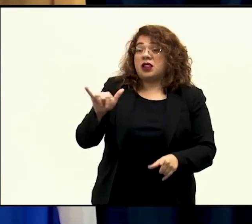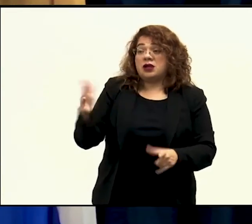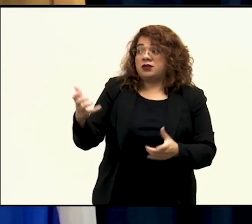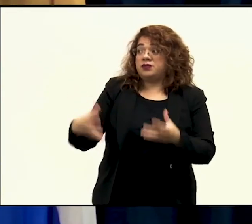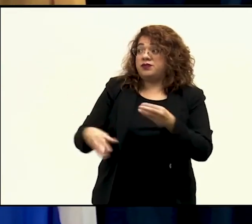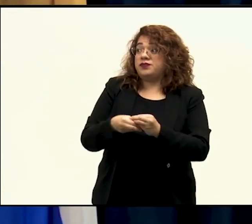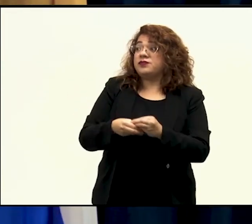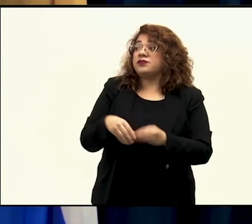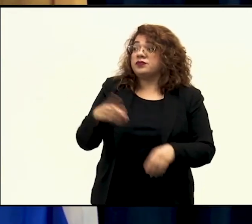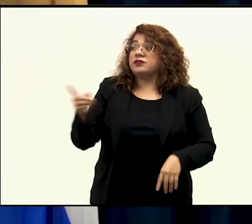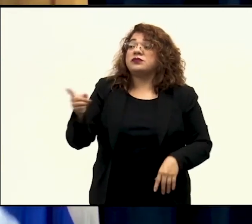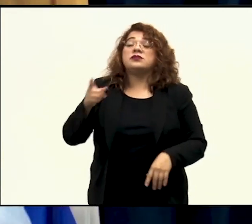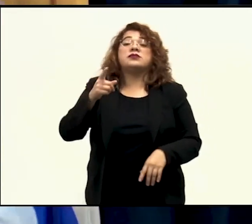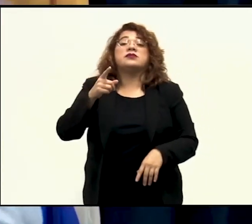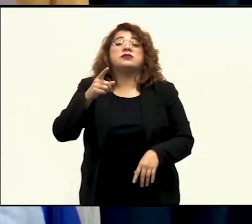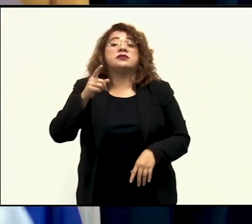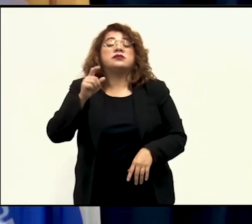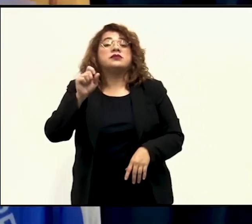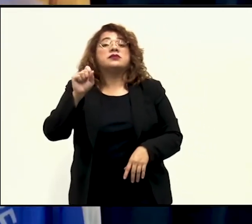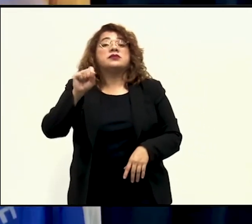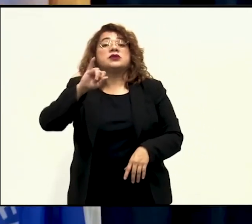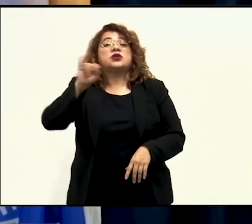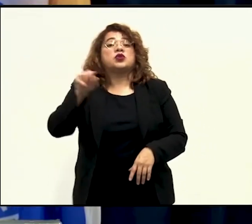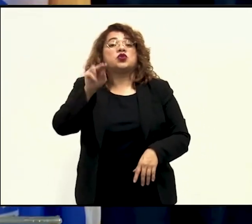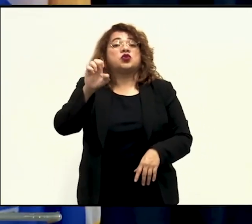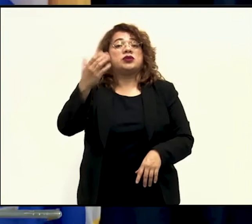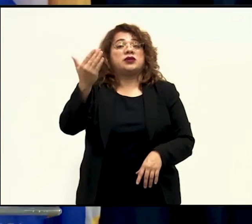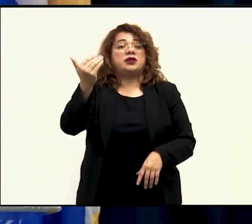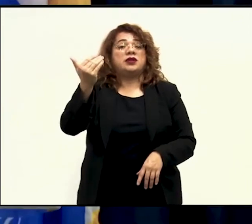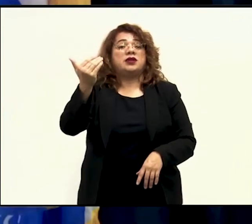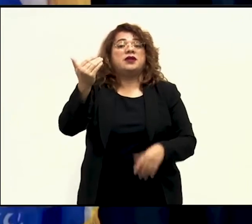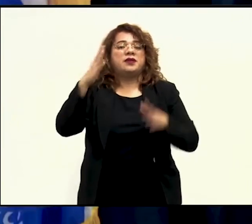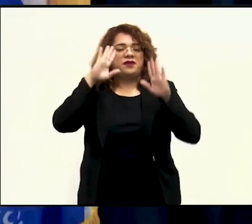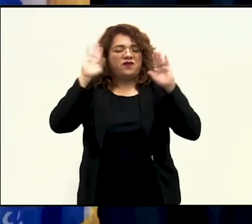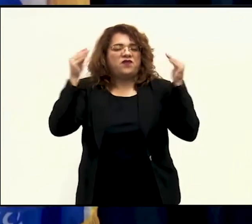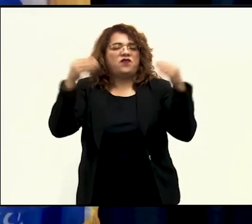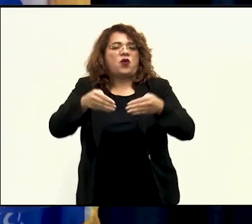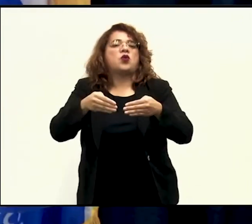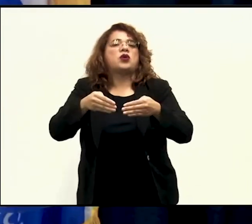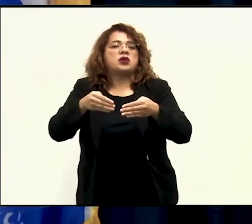No I think the the June 15th is the focus for when things sort of go back to normal